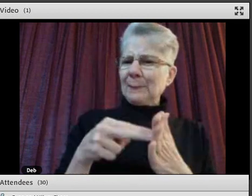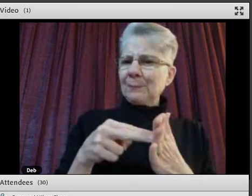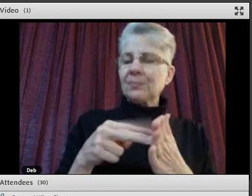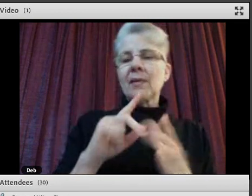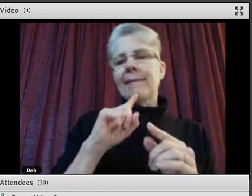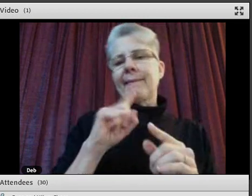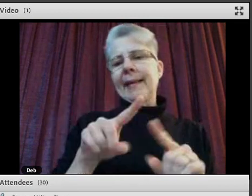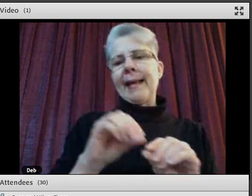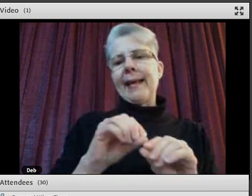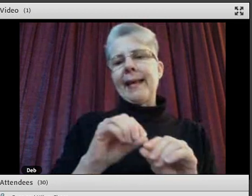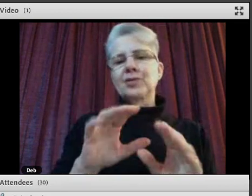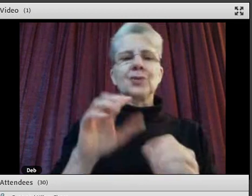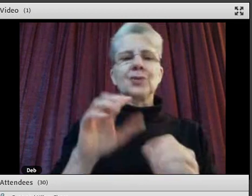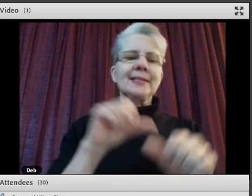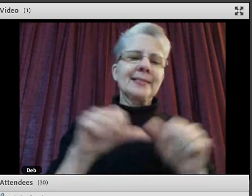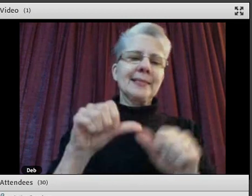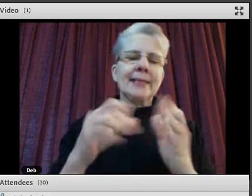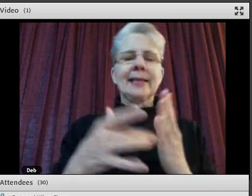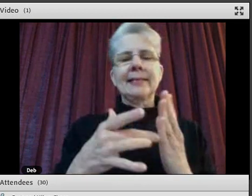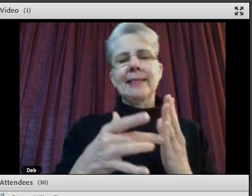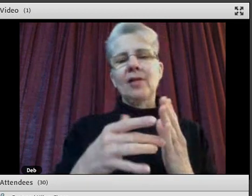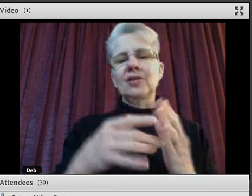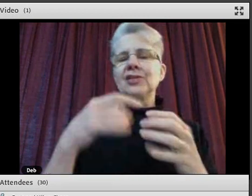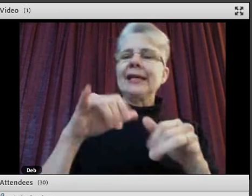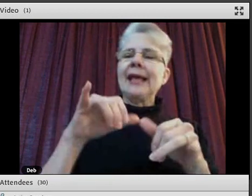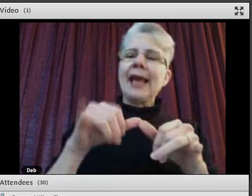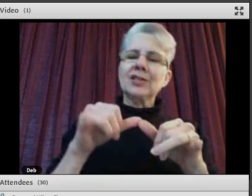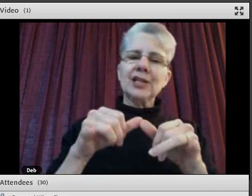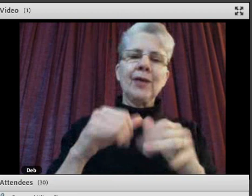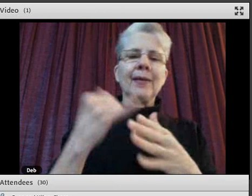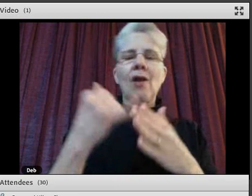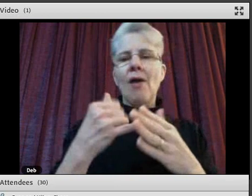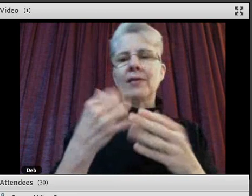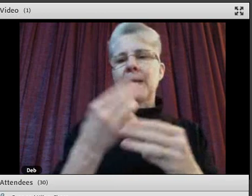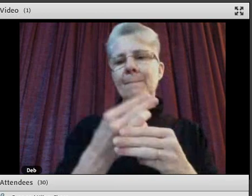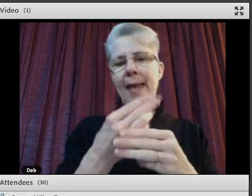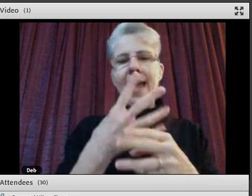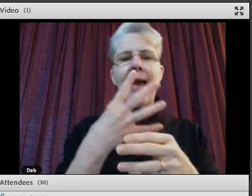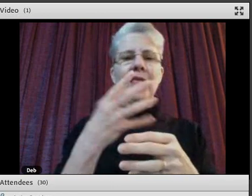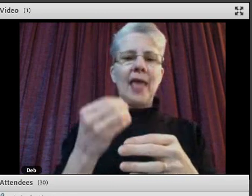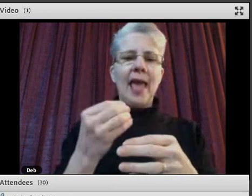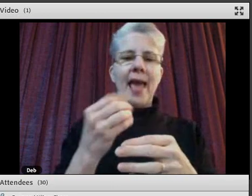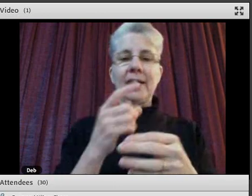Technology, Engineering, Arts, and Math. Since I'm Music and we have our own business,